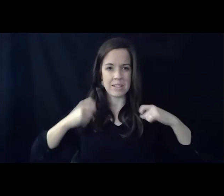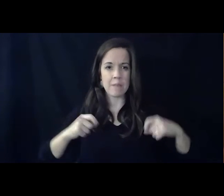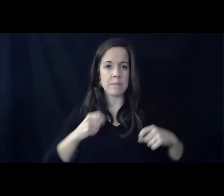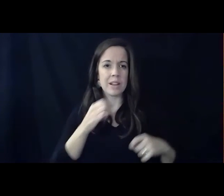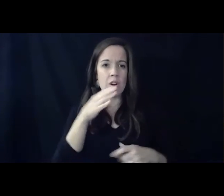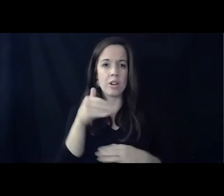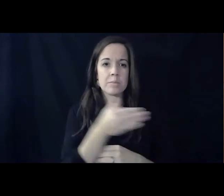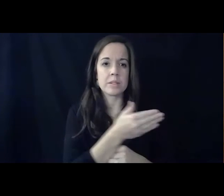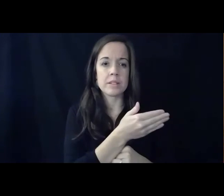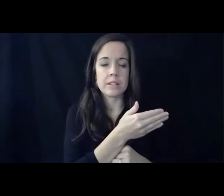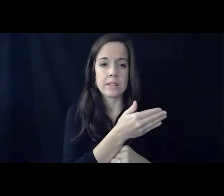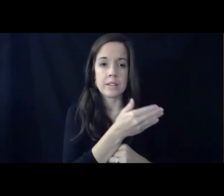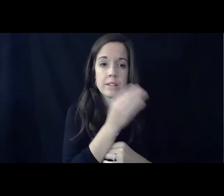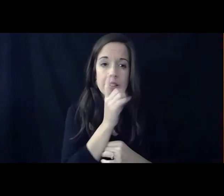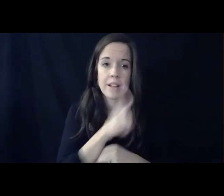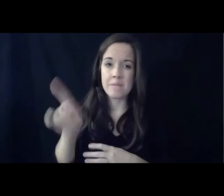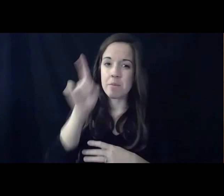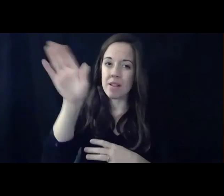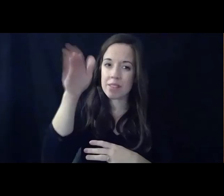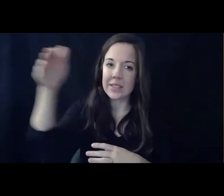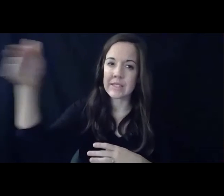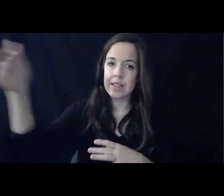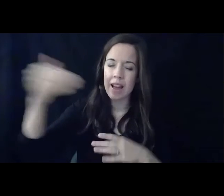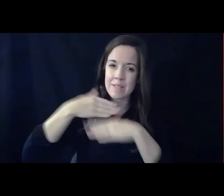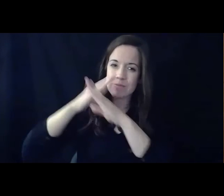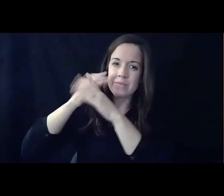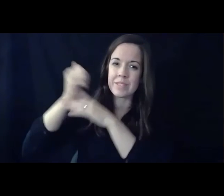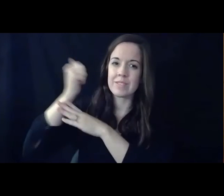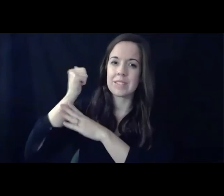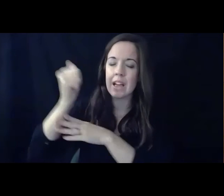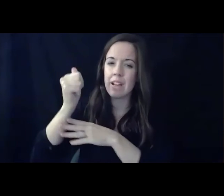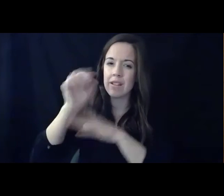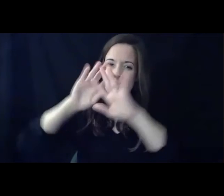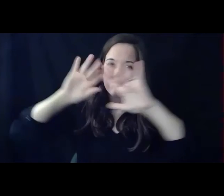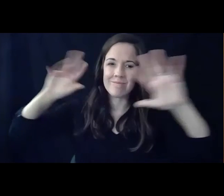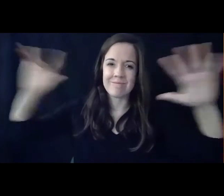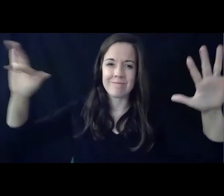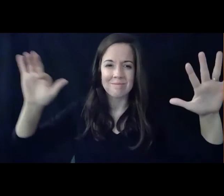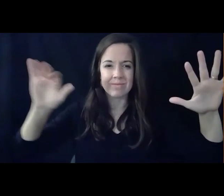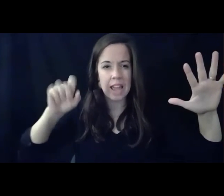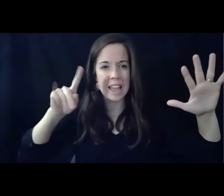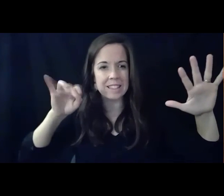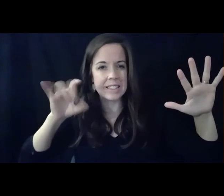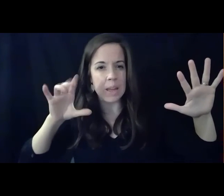Above, the sky blots itself antiseptic pink. I think the worst must be finished.